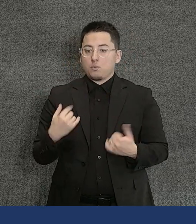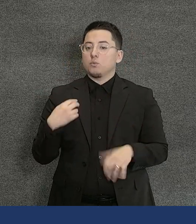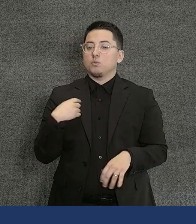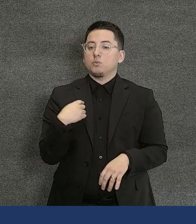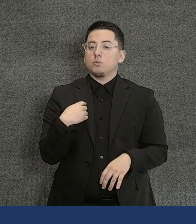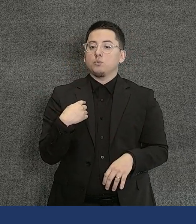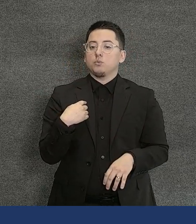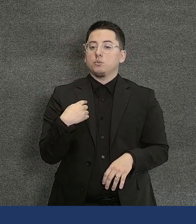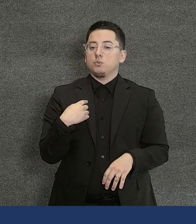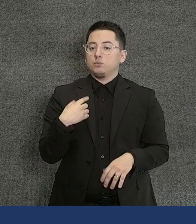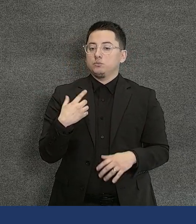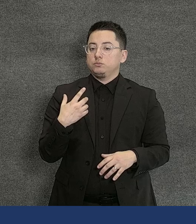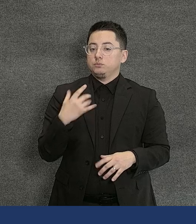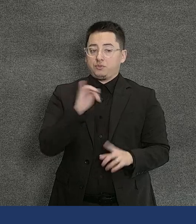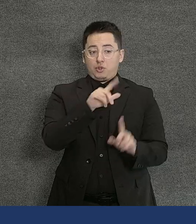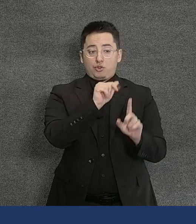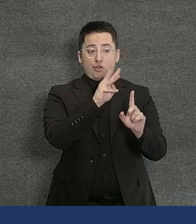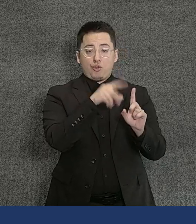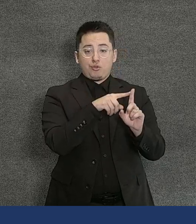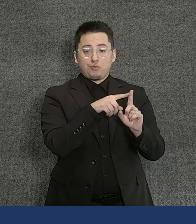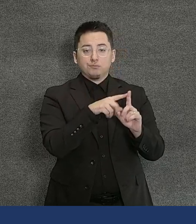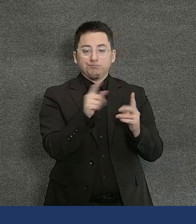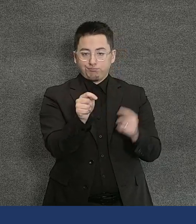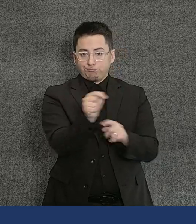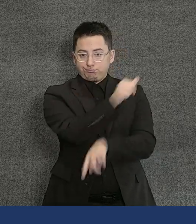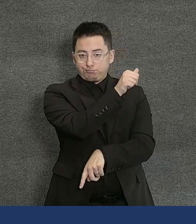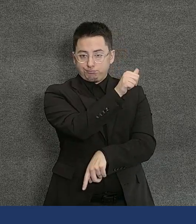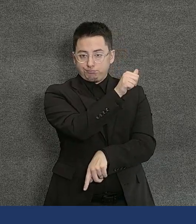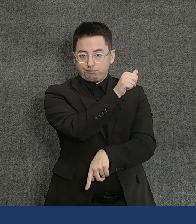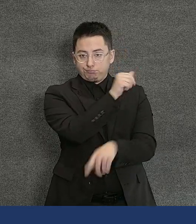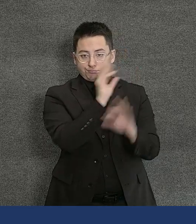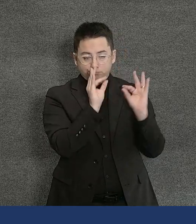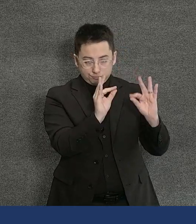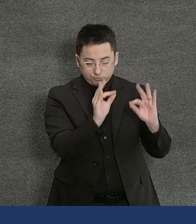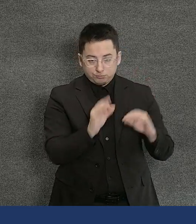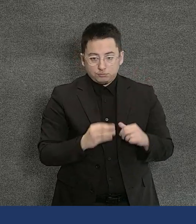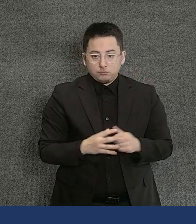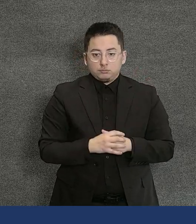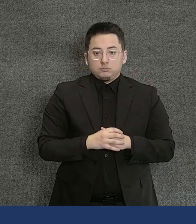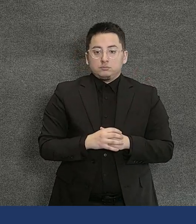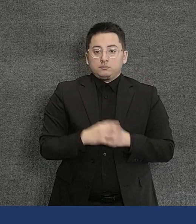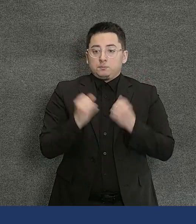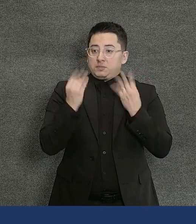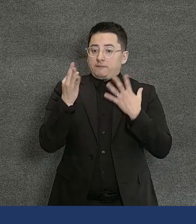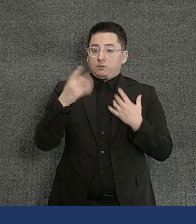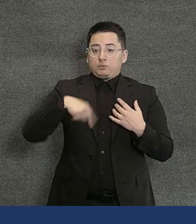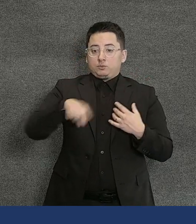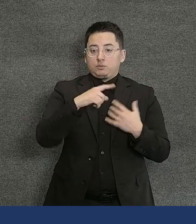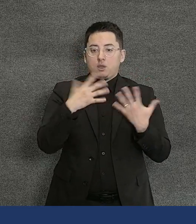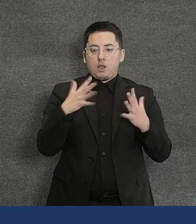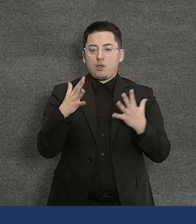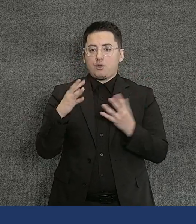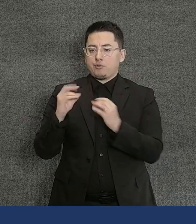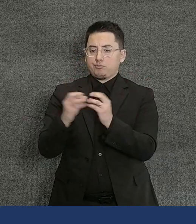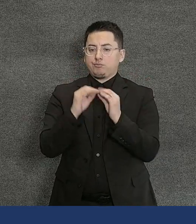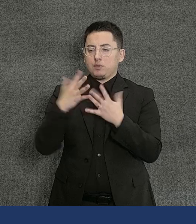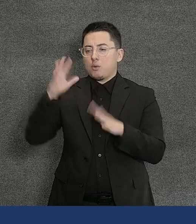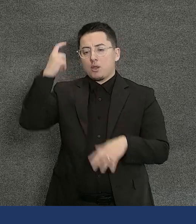So as many of you who have been around the capital know, this is a good example of the fact that sometimes,